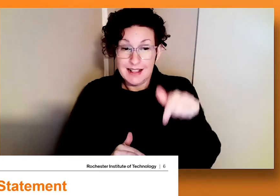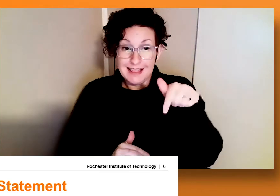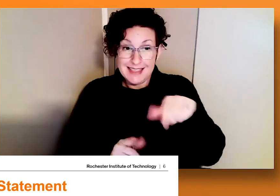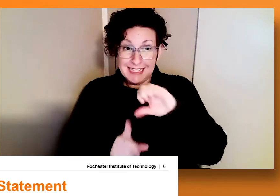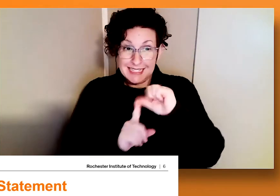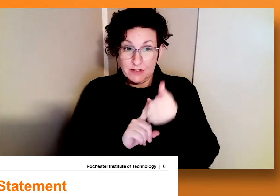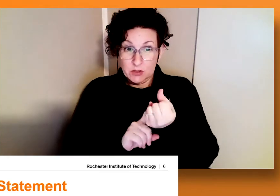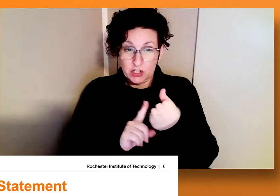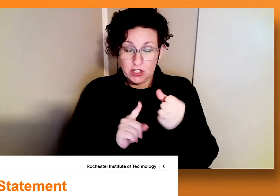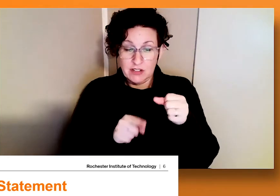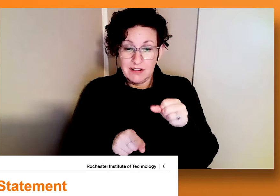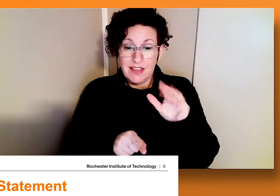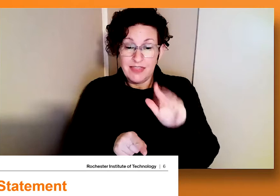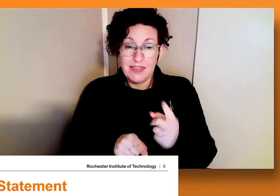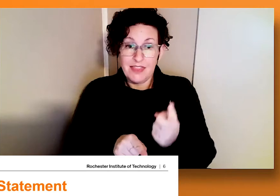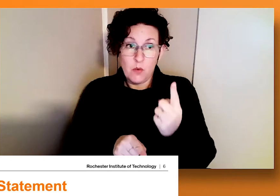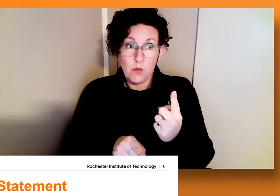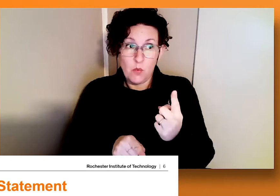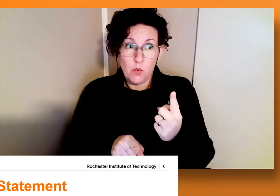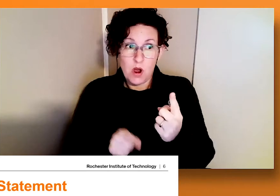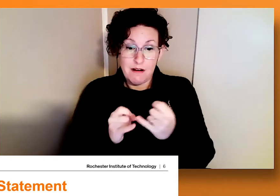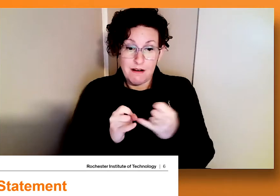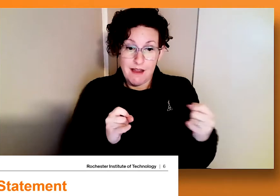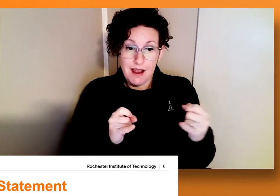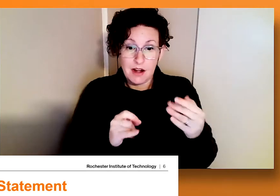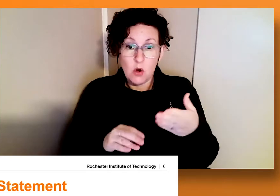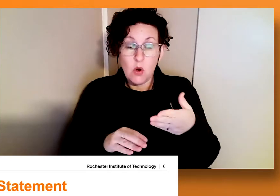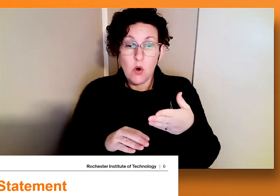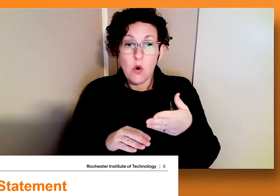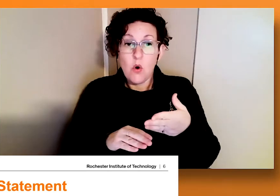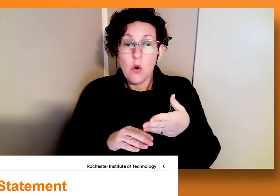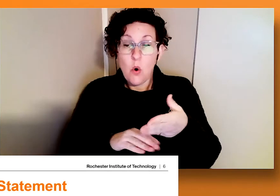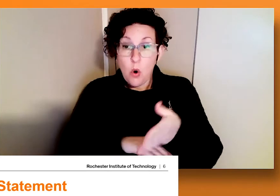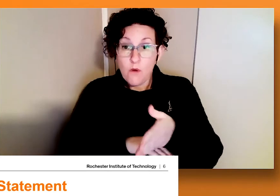that one line is over by more than 8,000.